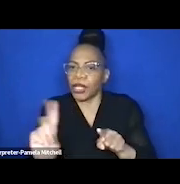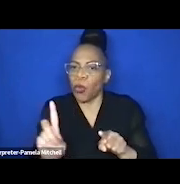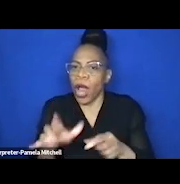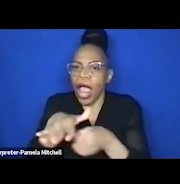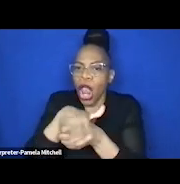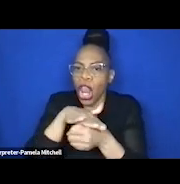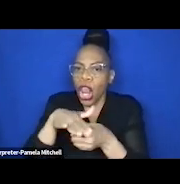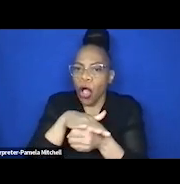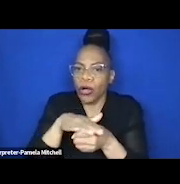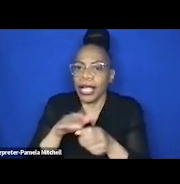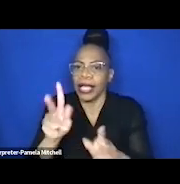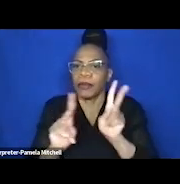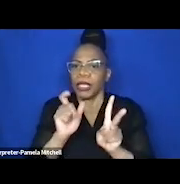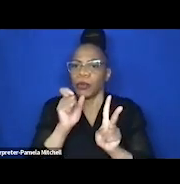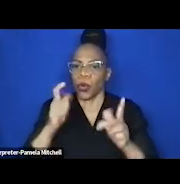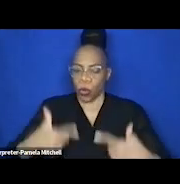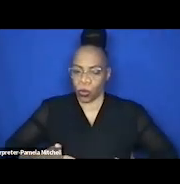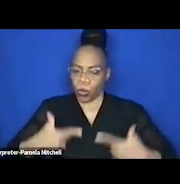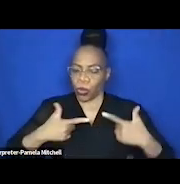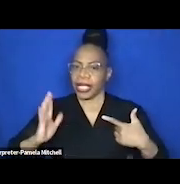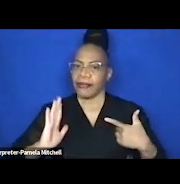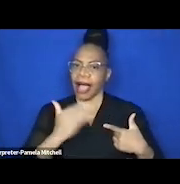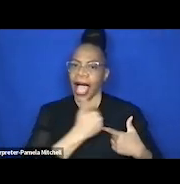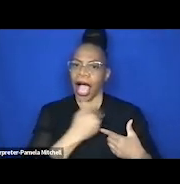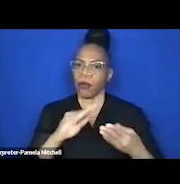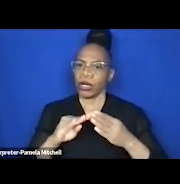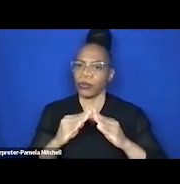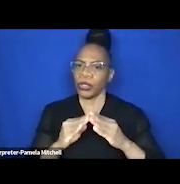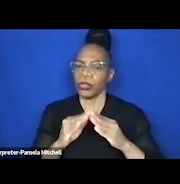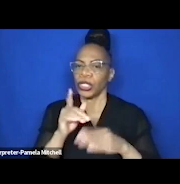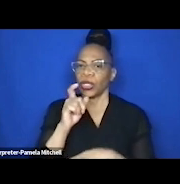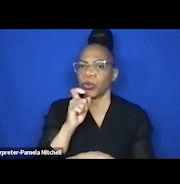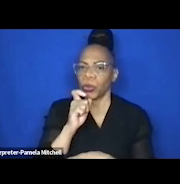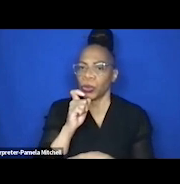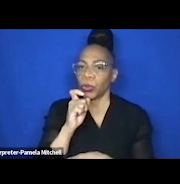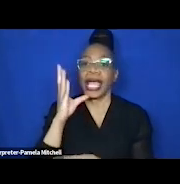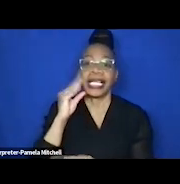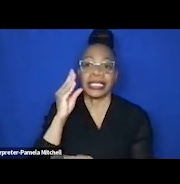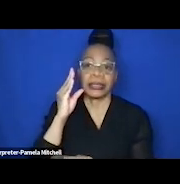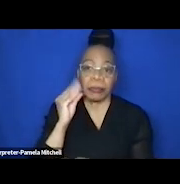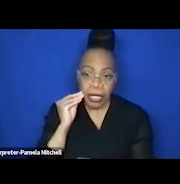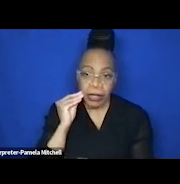in our community that, you know, really experience this and work with this